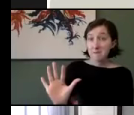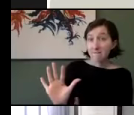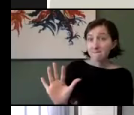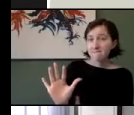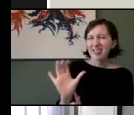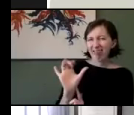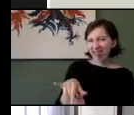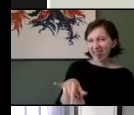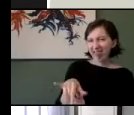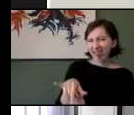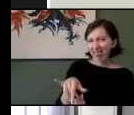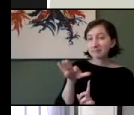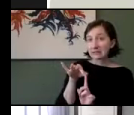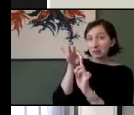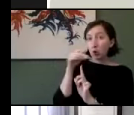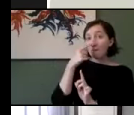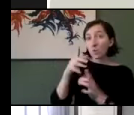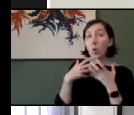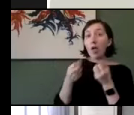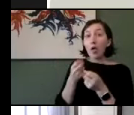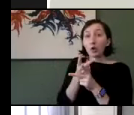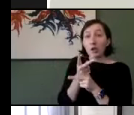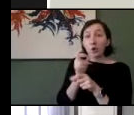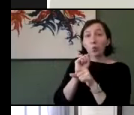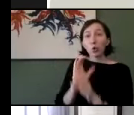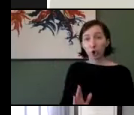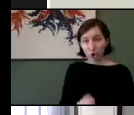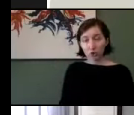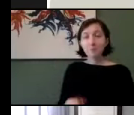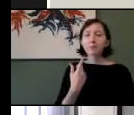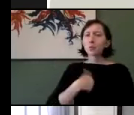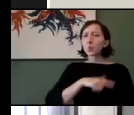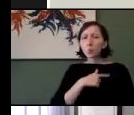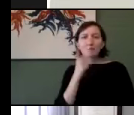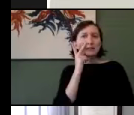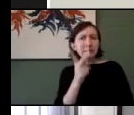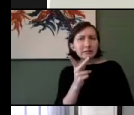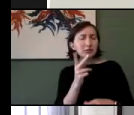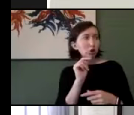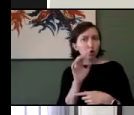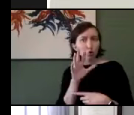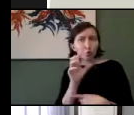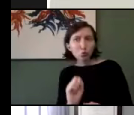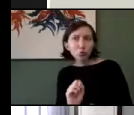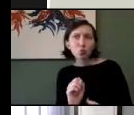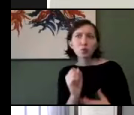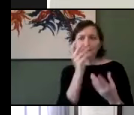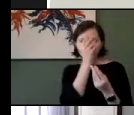that are meant for healthcare workers. We all have seen on the news and know information that surgical masks